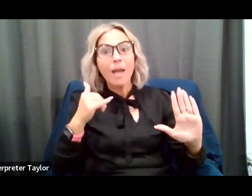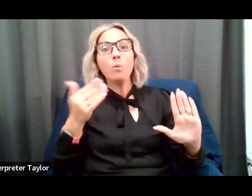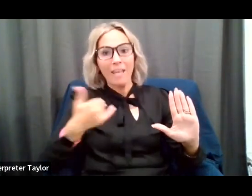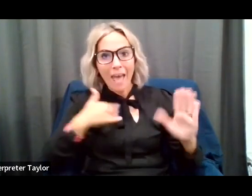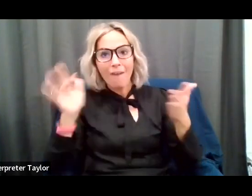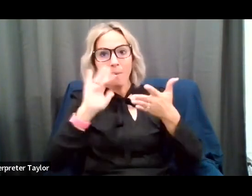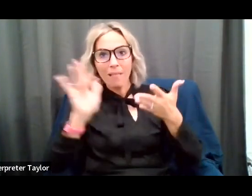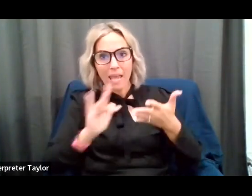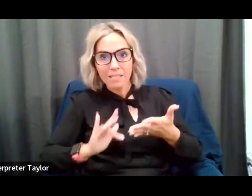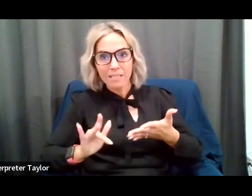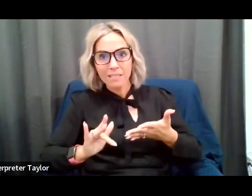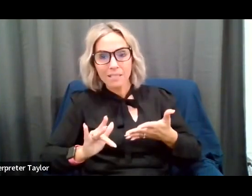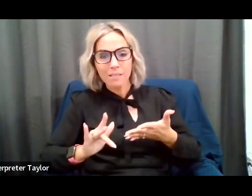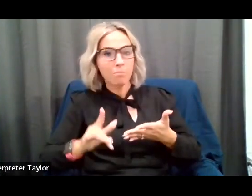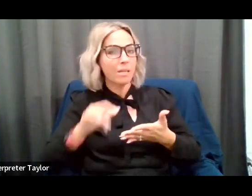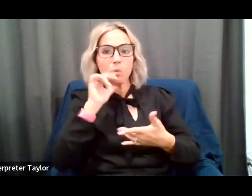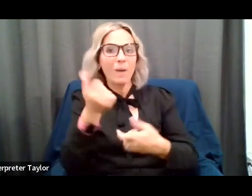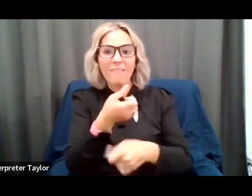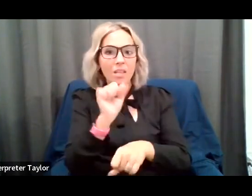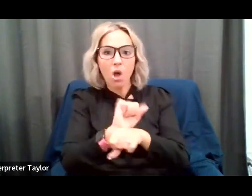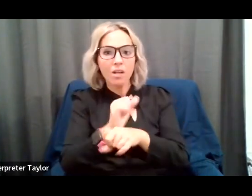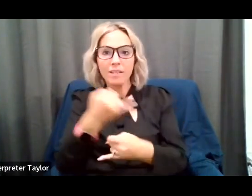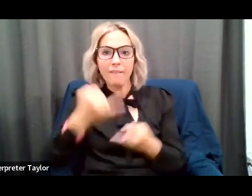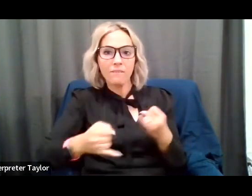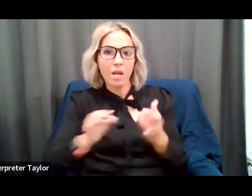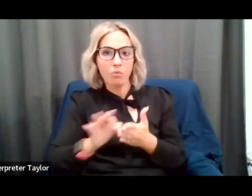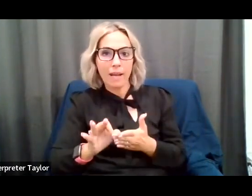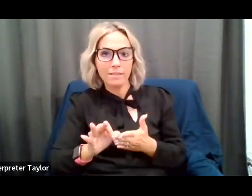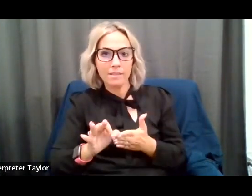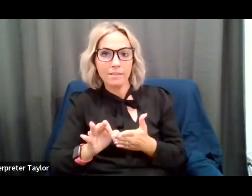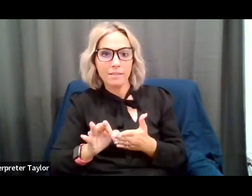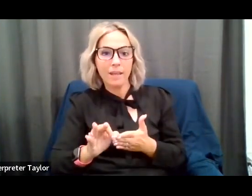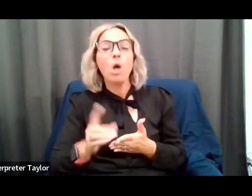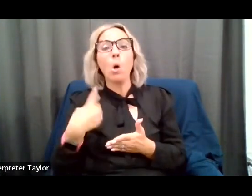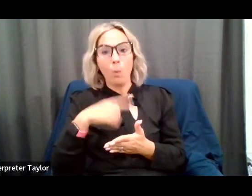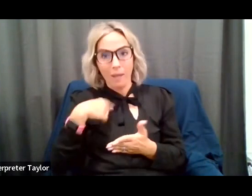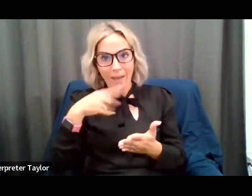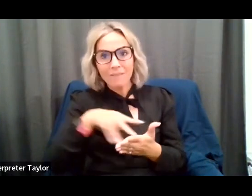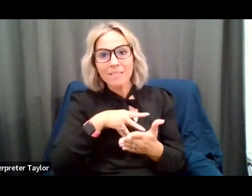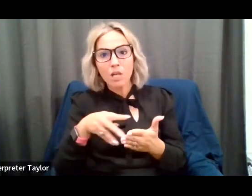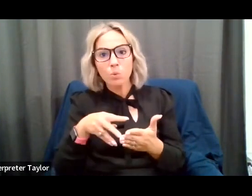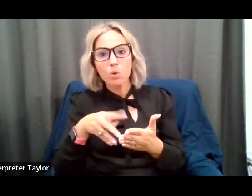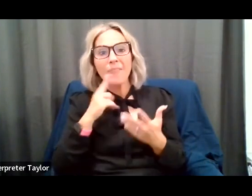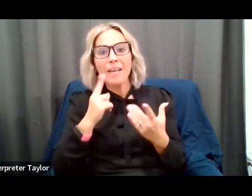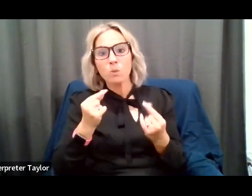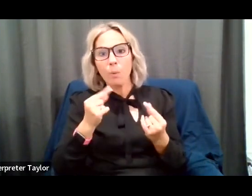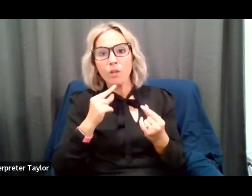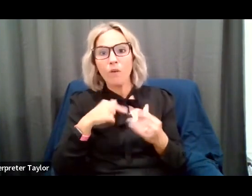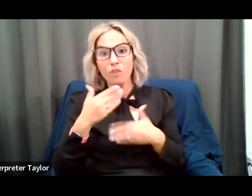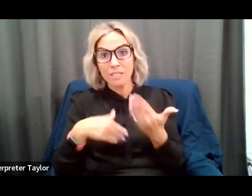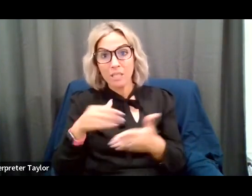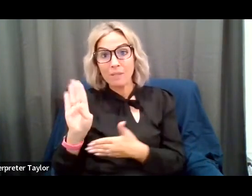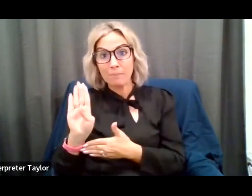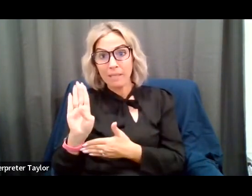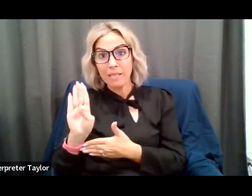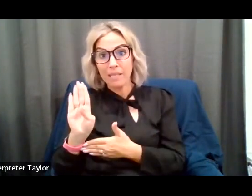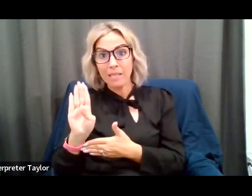because we haven't locked in the final rates, but we have a schedule. This is what we did for Series B. This is what we did for Series A.